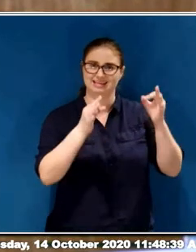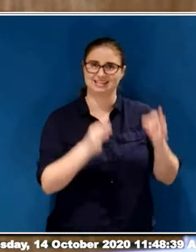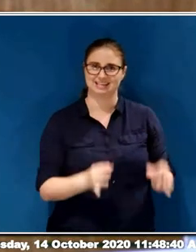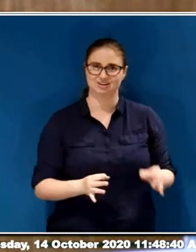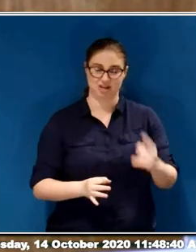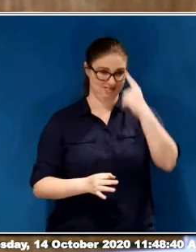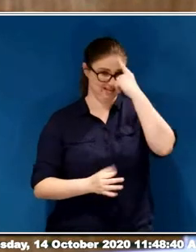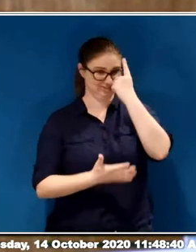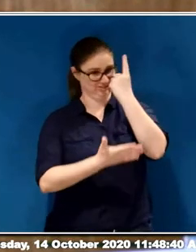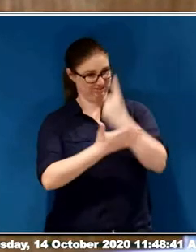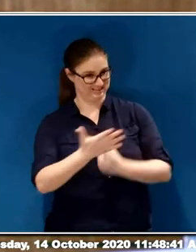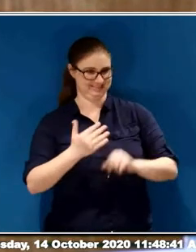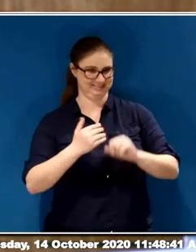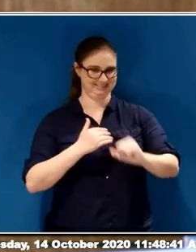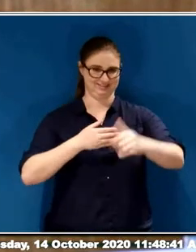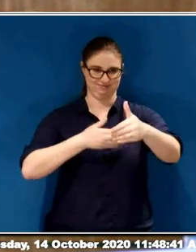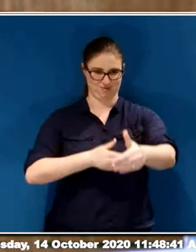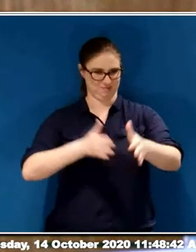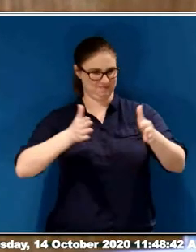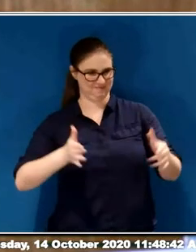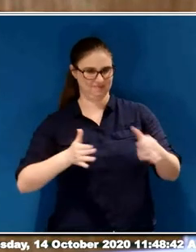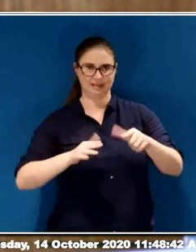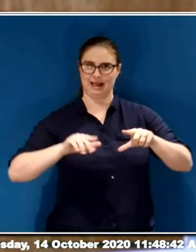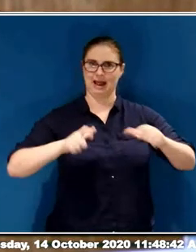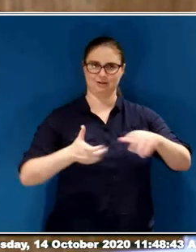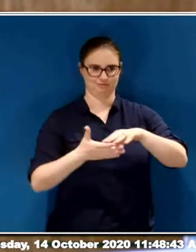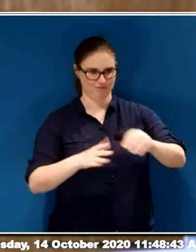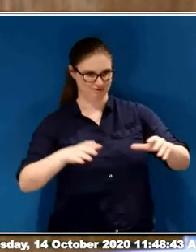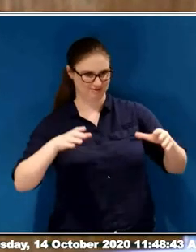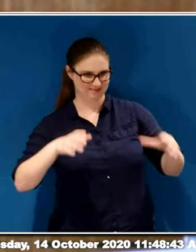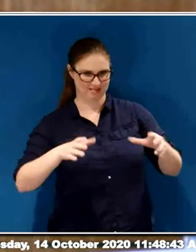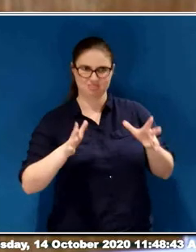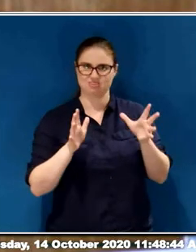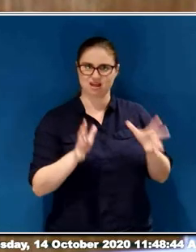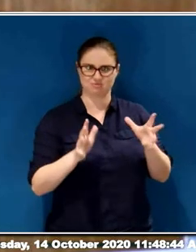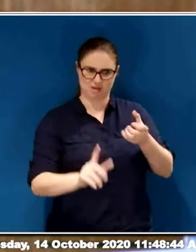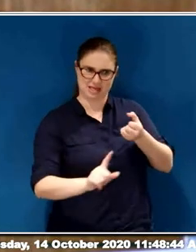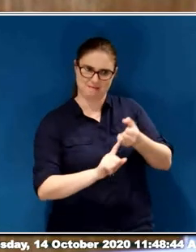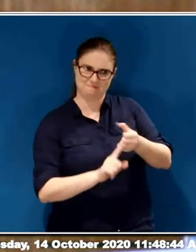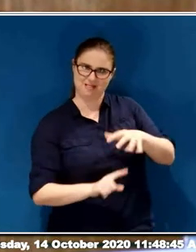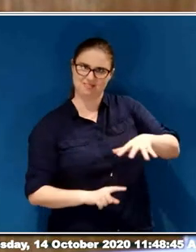and that the impact that that has on that child when that child goes home.